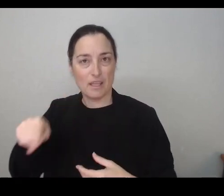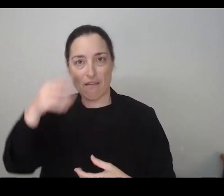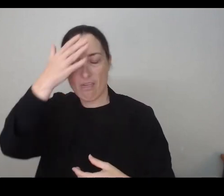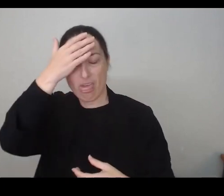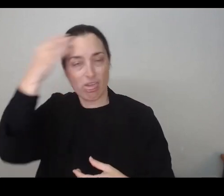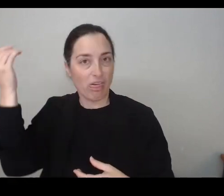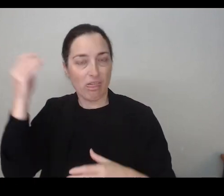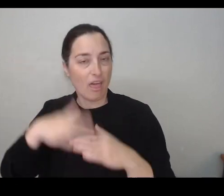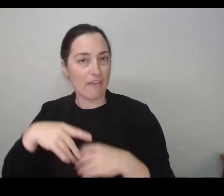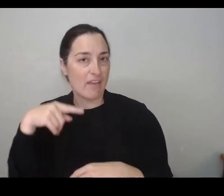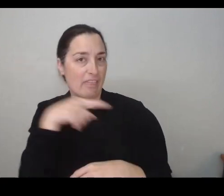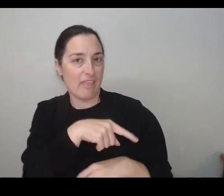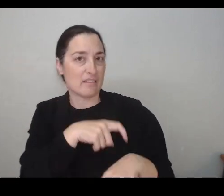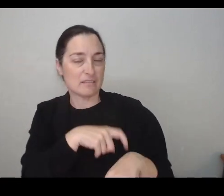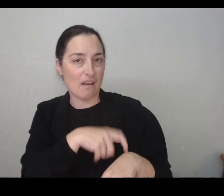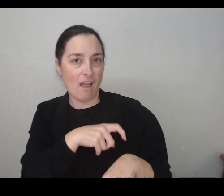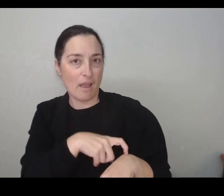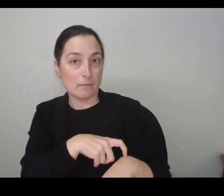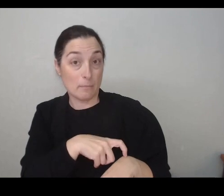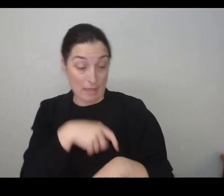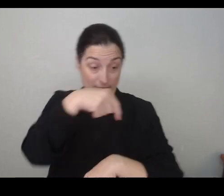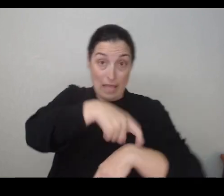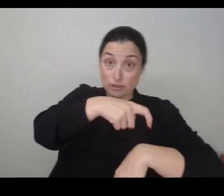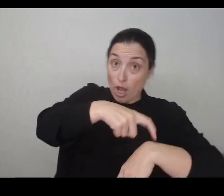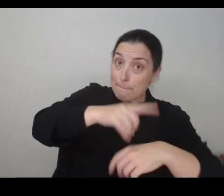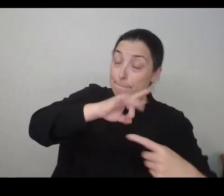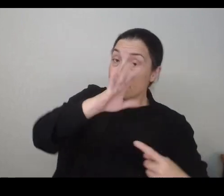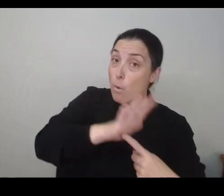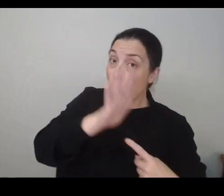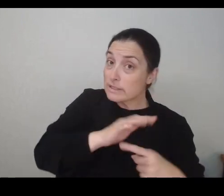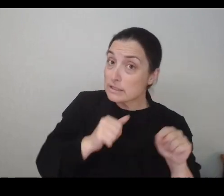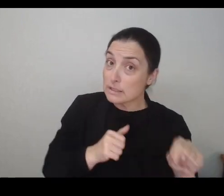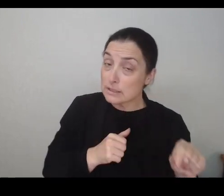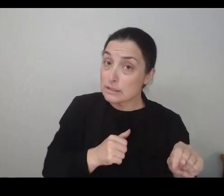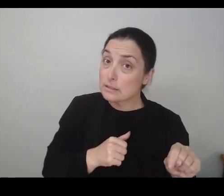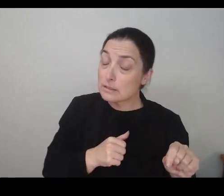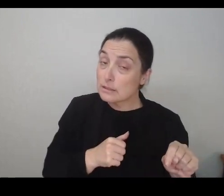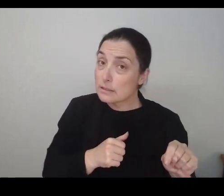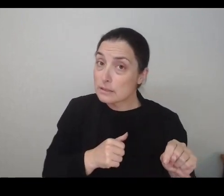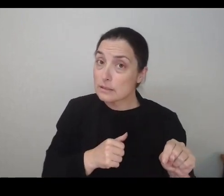Pissarro was so important for him, because we have to remember he was a didactic painter.